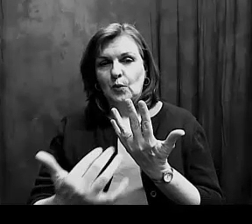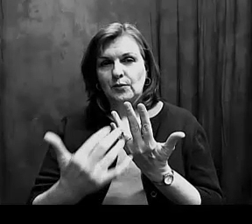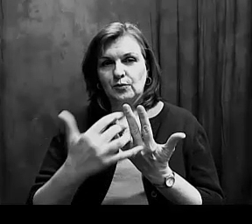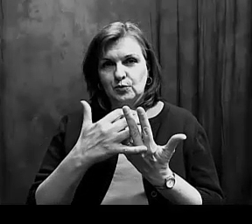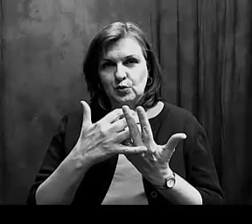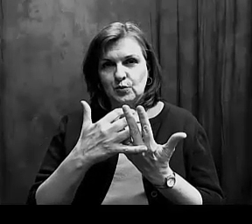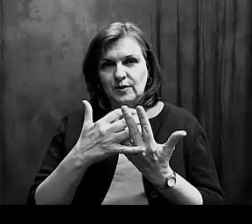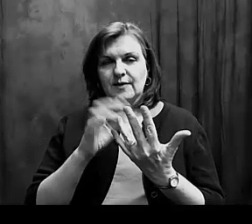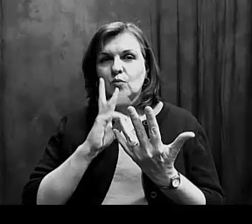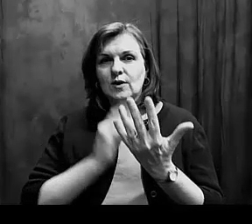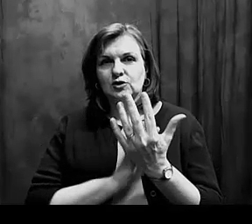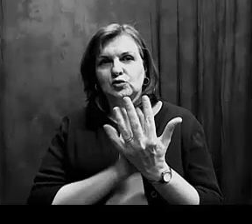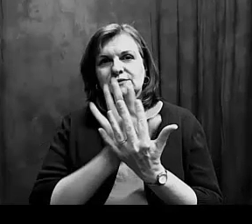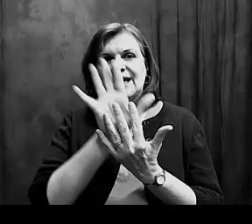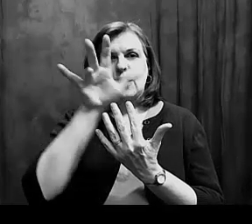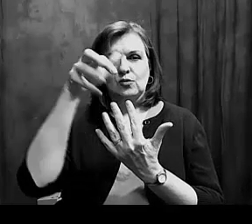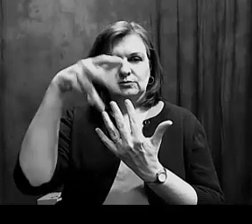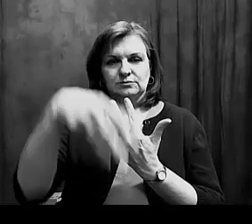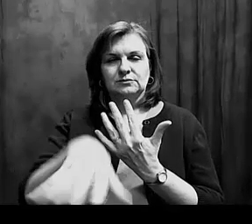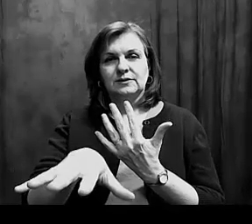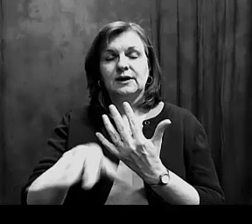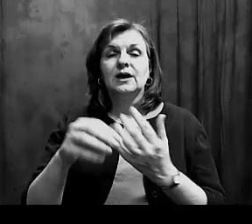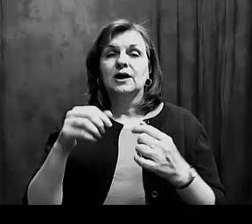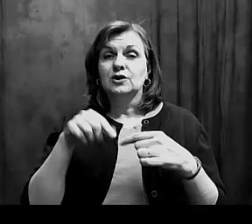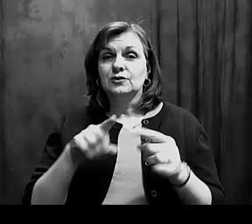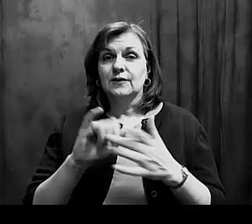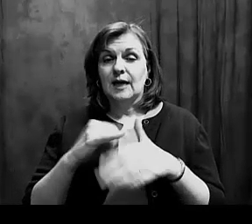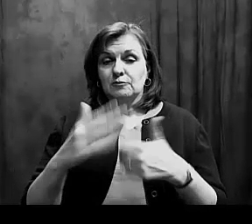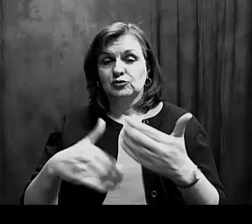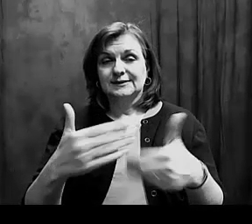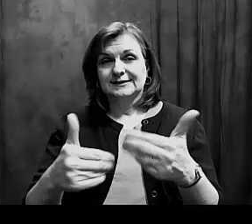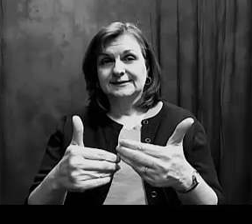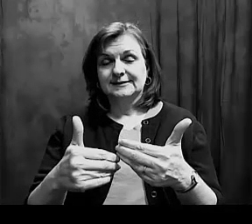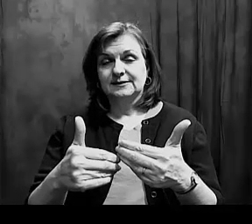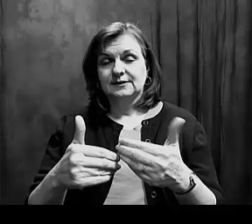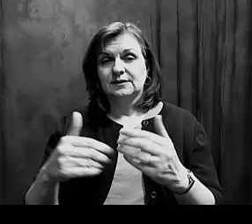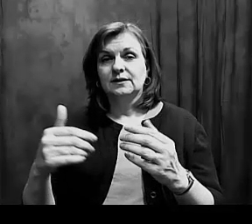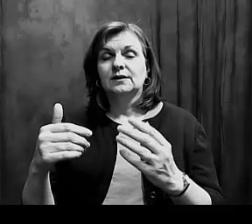and push water out through the top and in the process